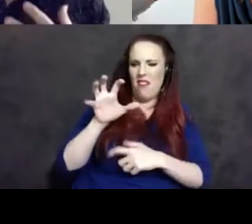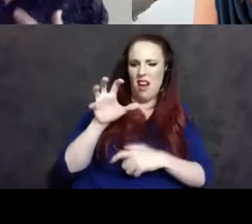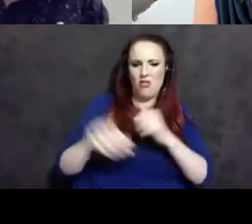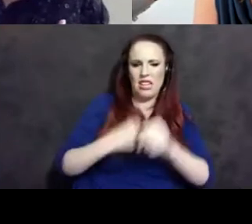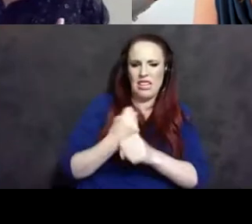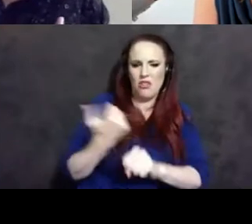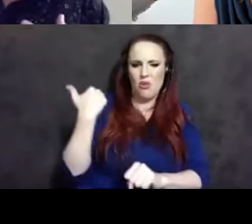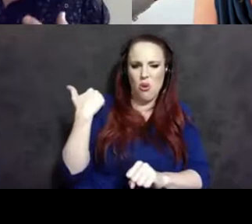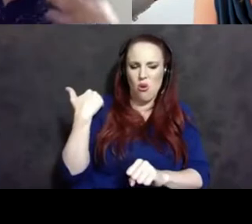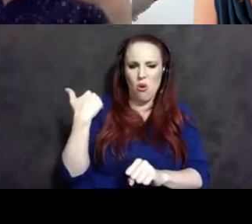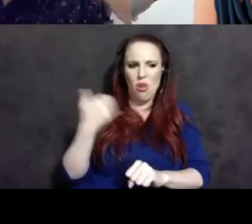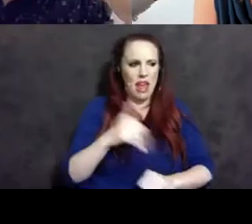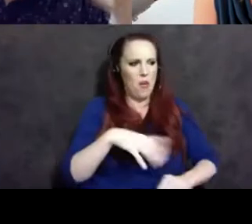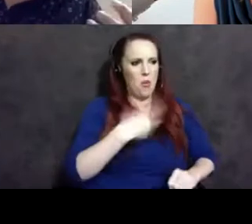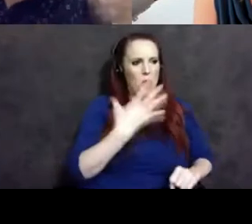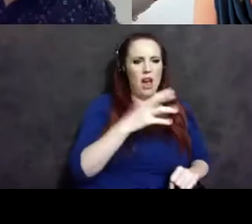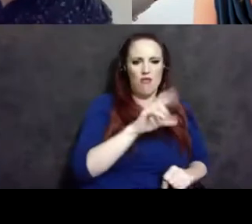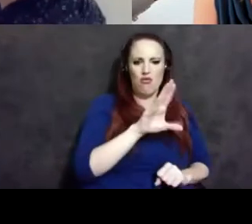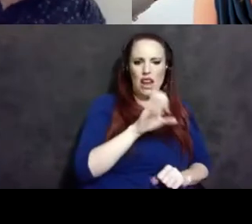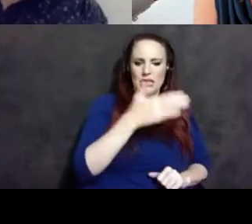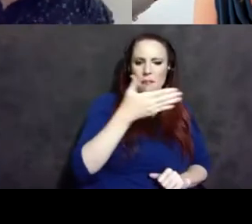race is better than any type of other race.